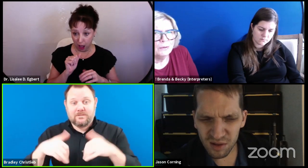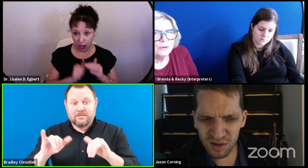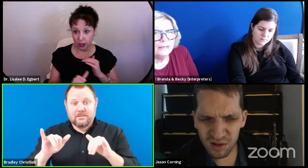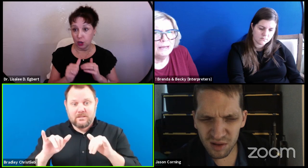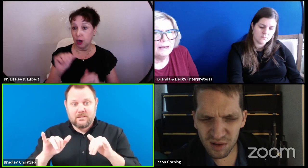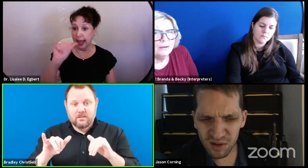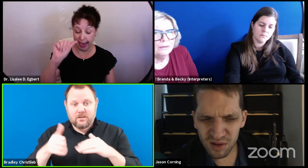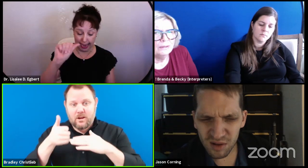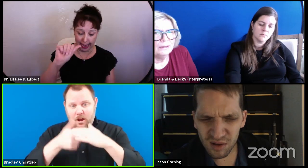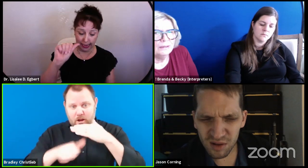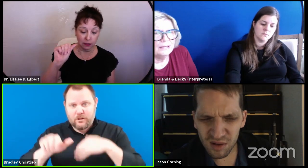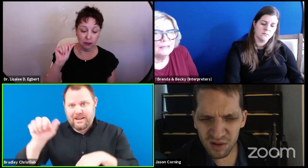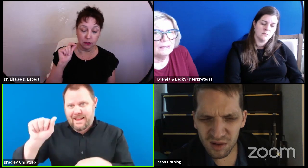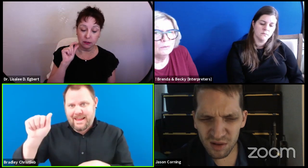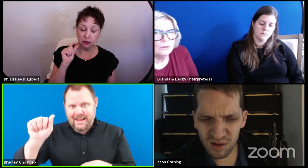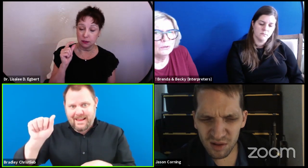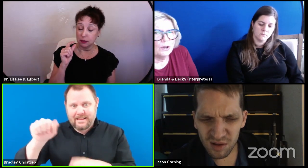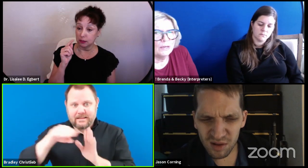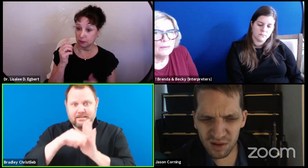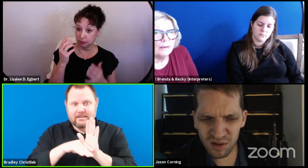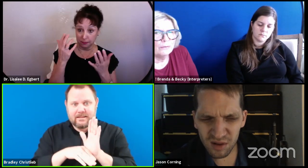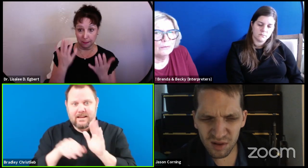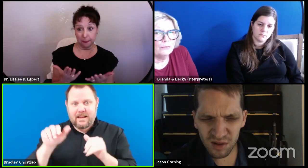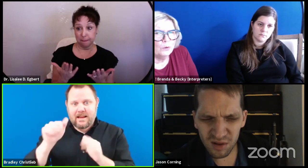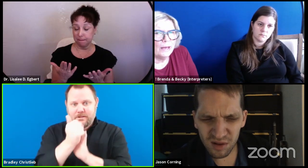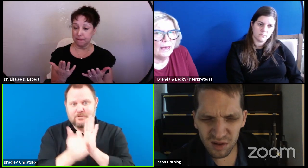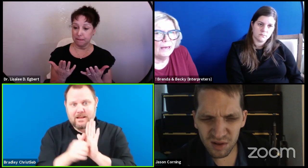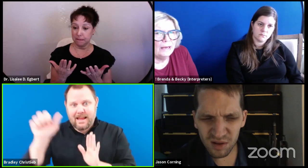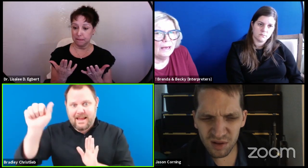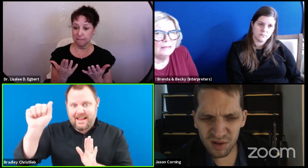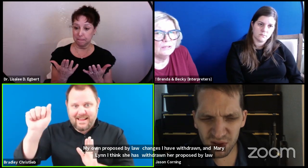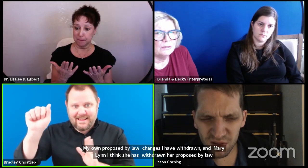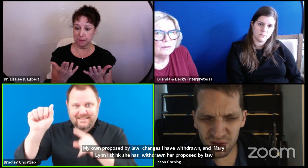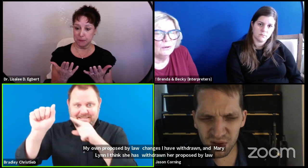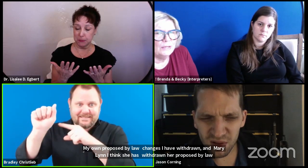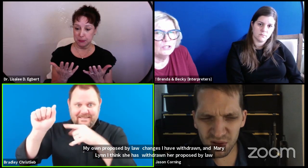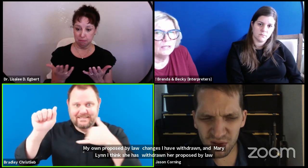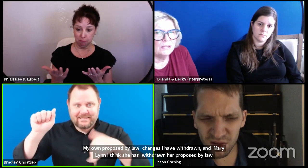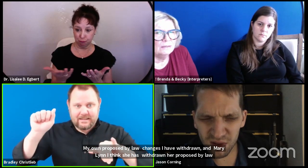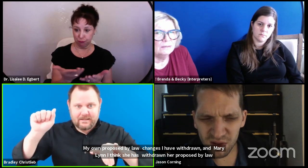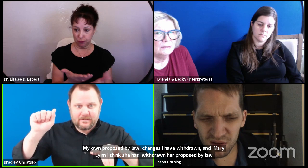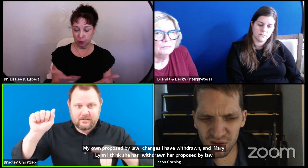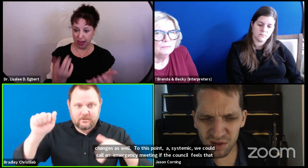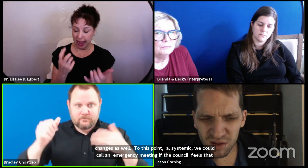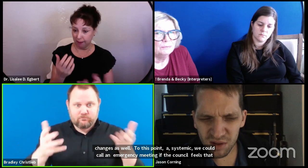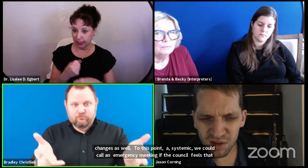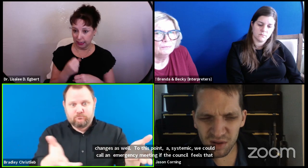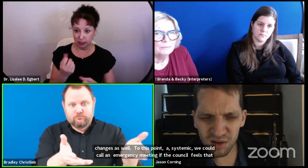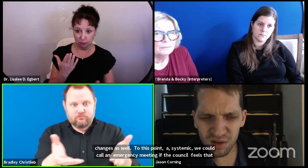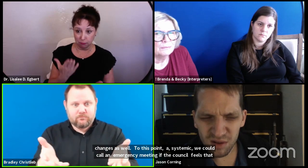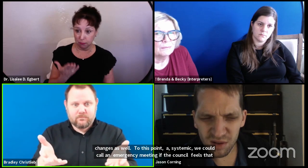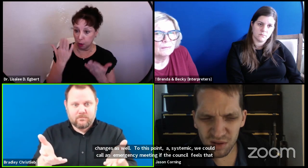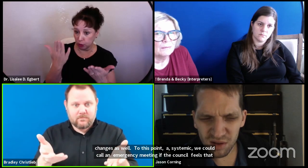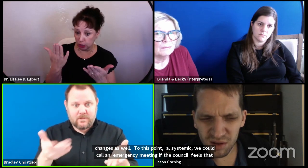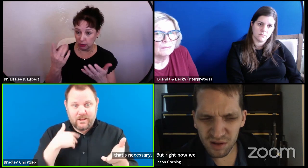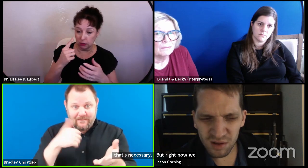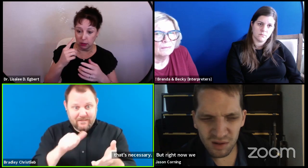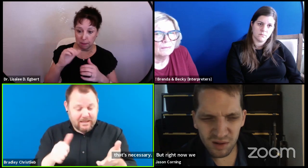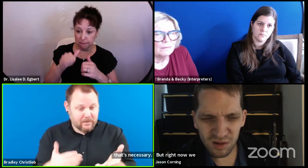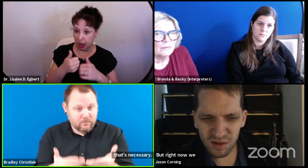But right now we are talking about 4a on the agenda.